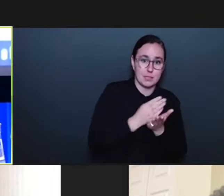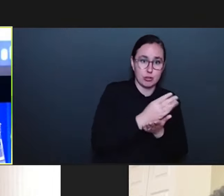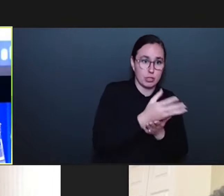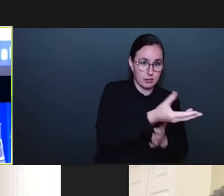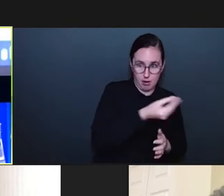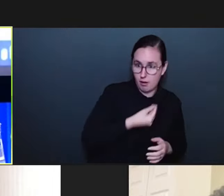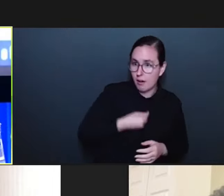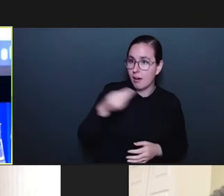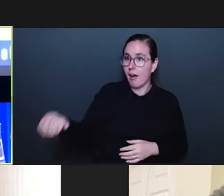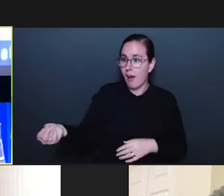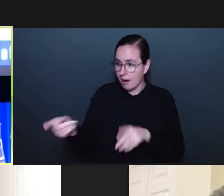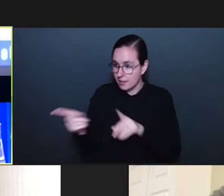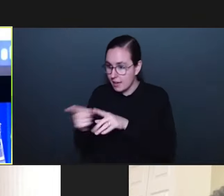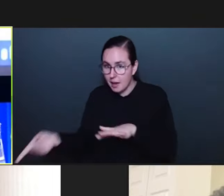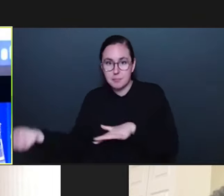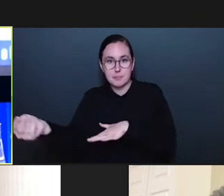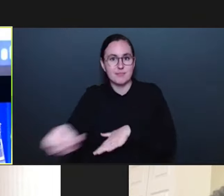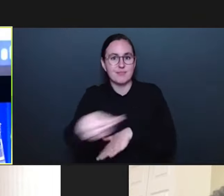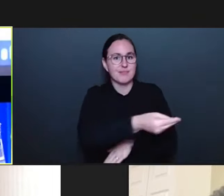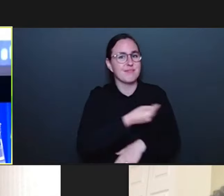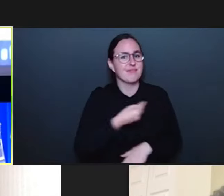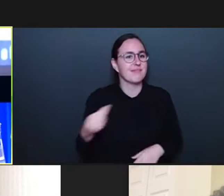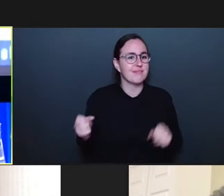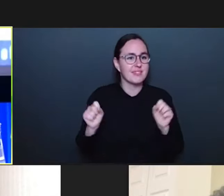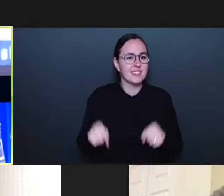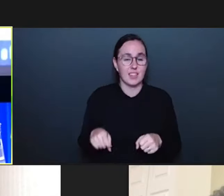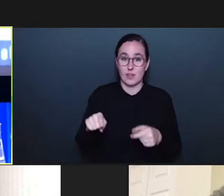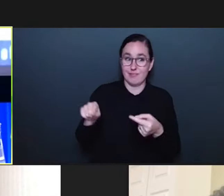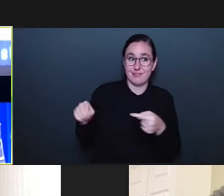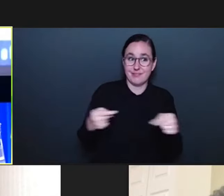solutions are really developed and driven that will allow us to counteract all of the climate